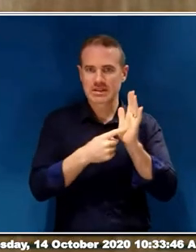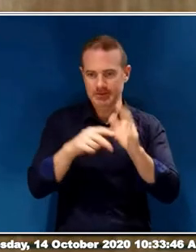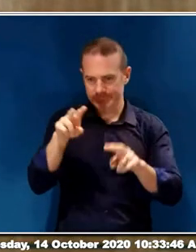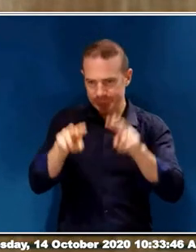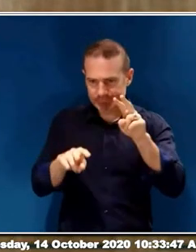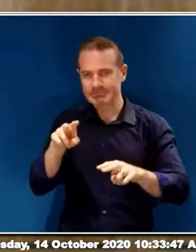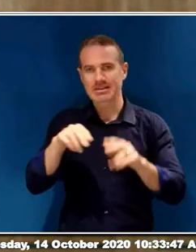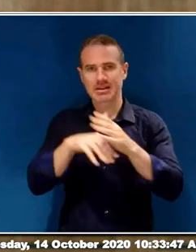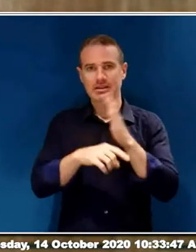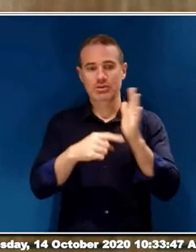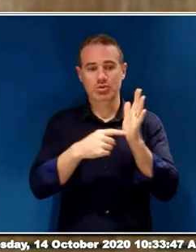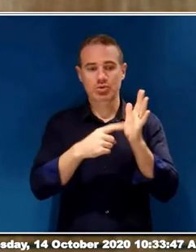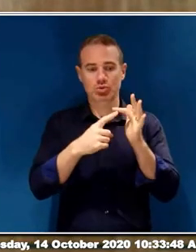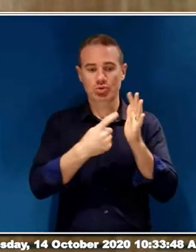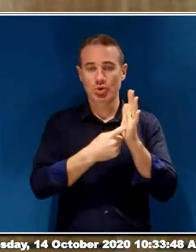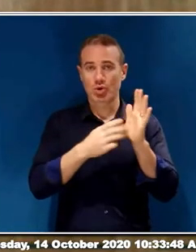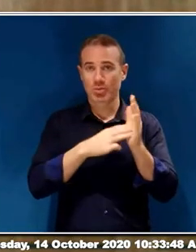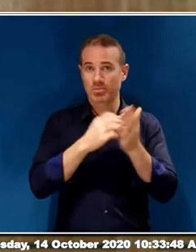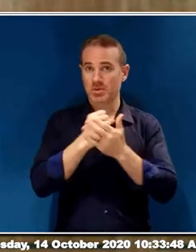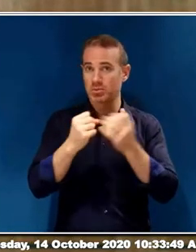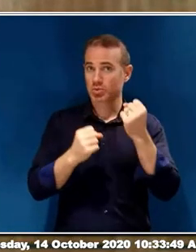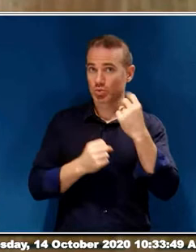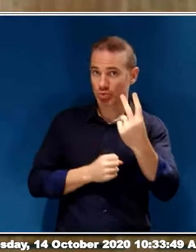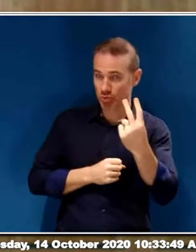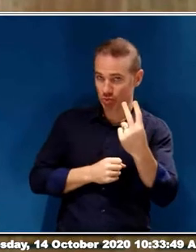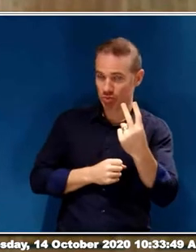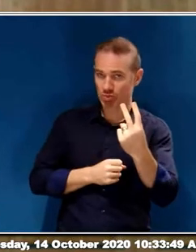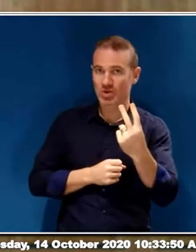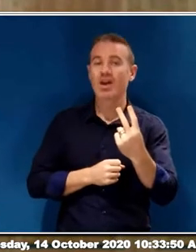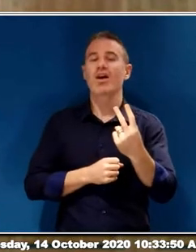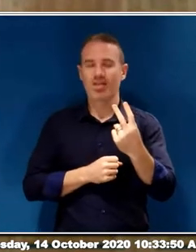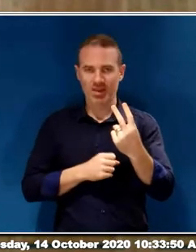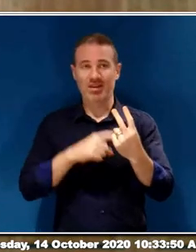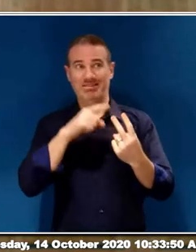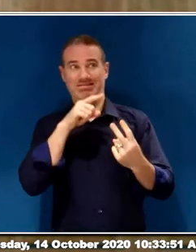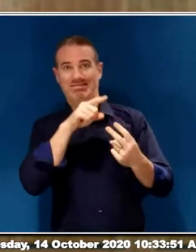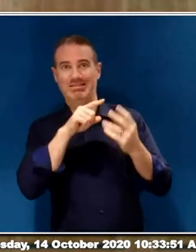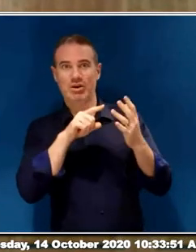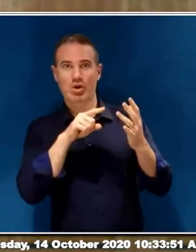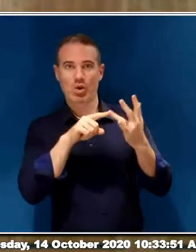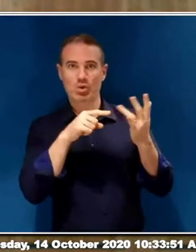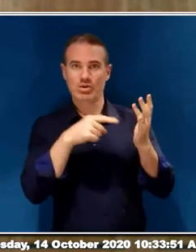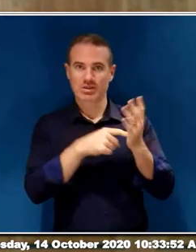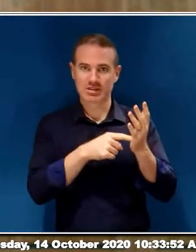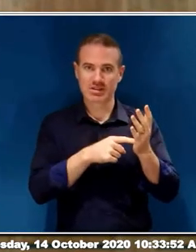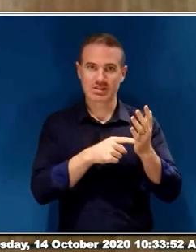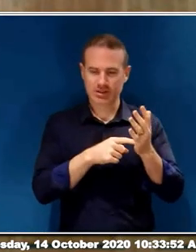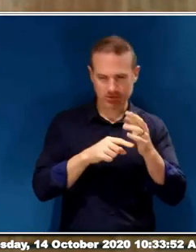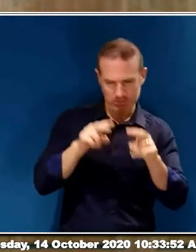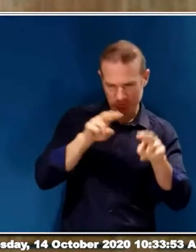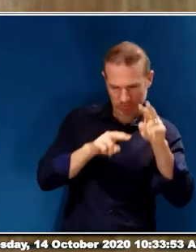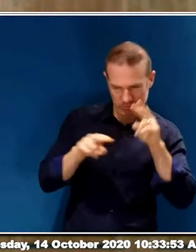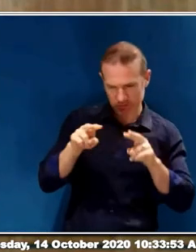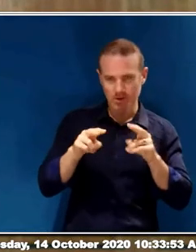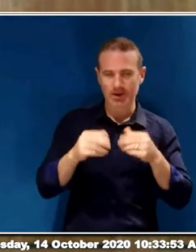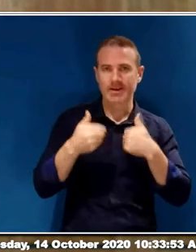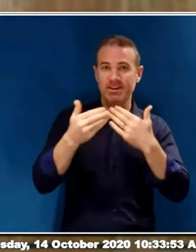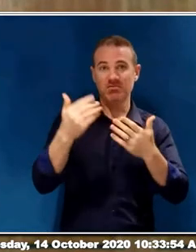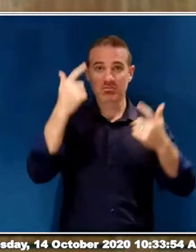she was able to make a number of recommendations and adjustments that should be put in place to support Kobe.